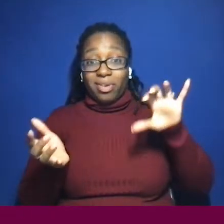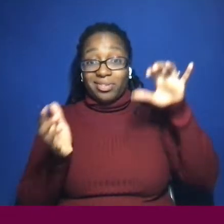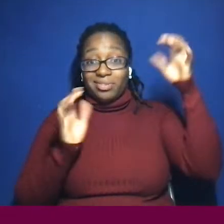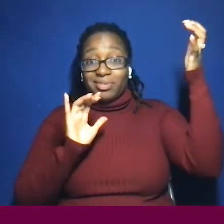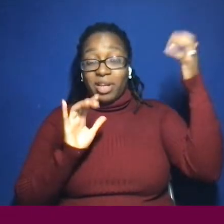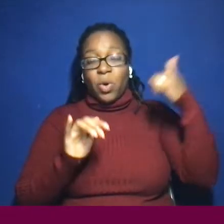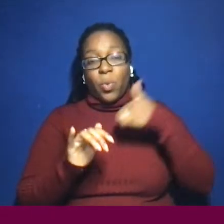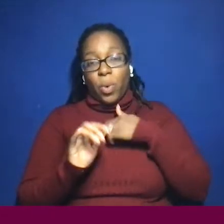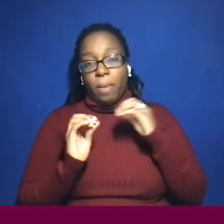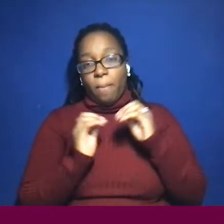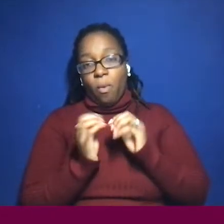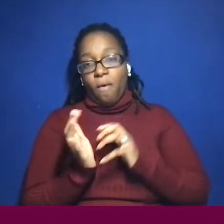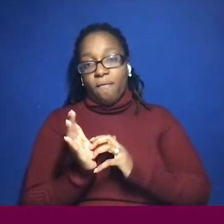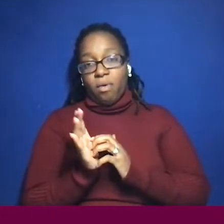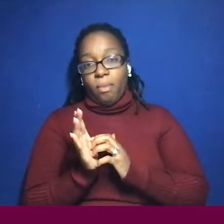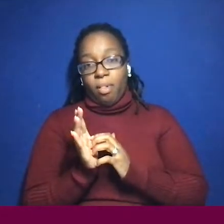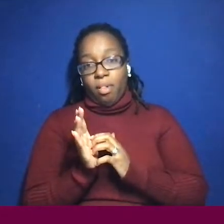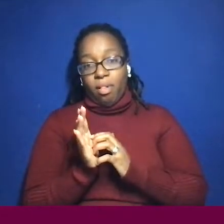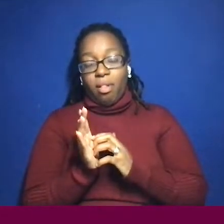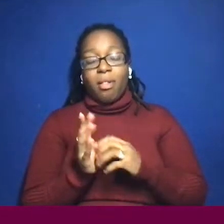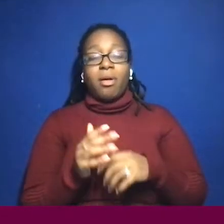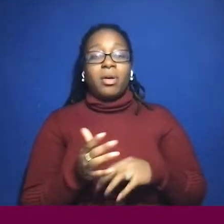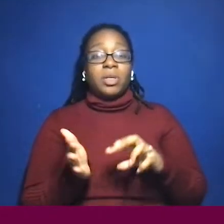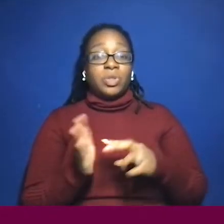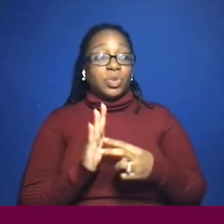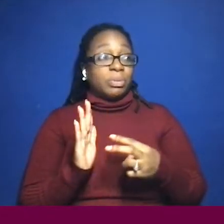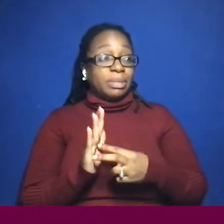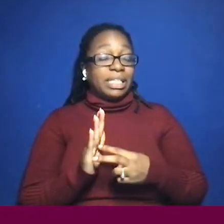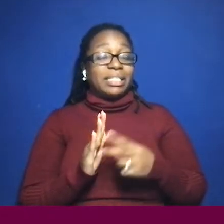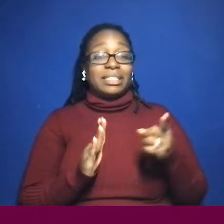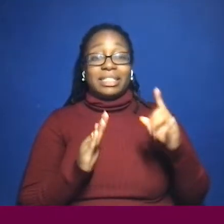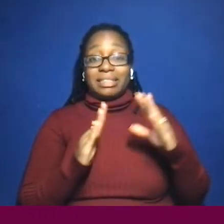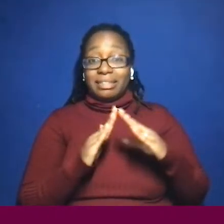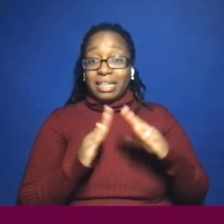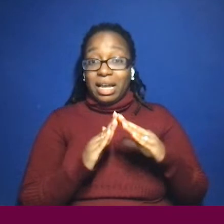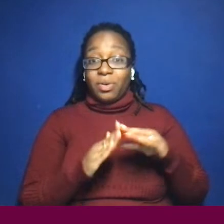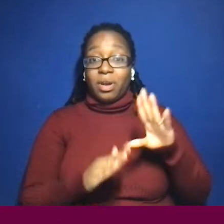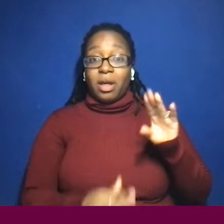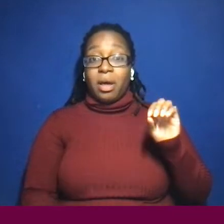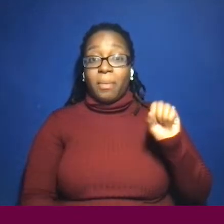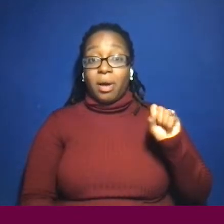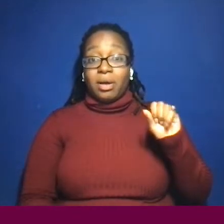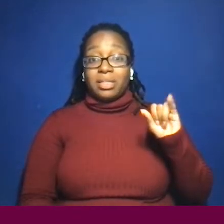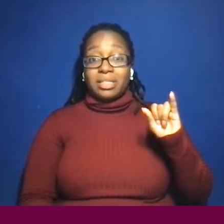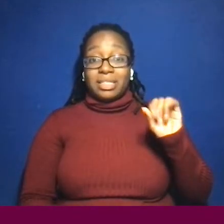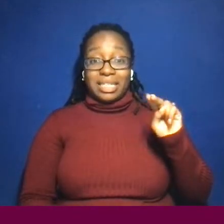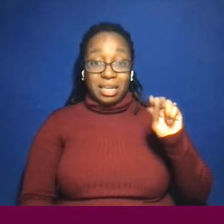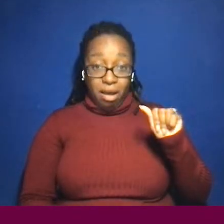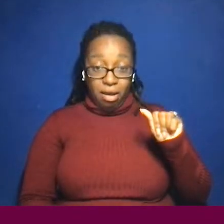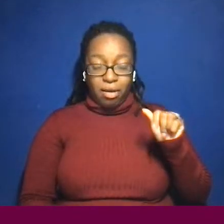So whereas this town in Bosnia, which was this particular town that I wrote about,